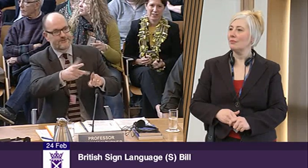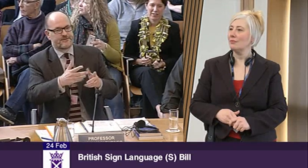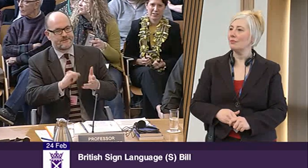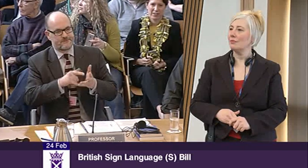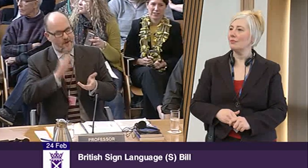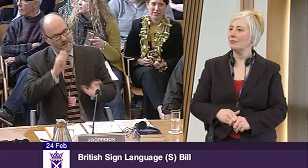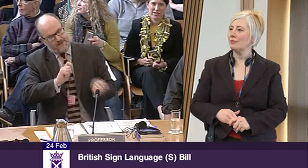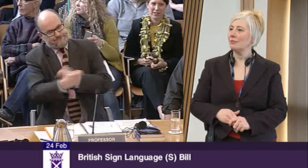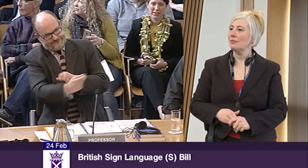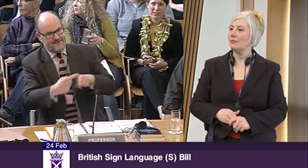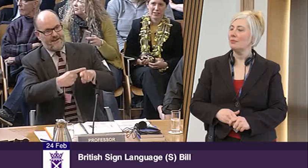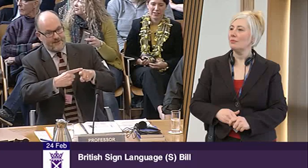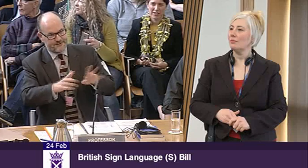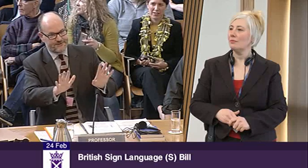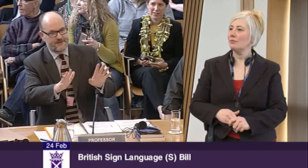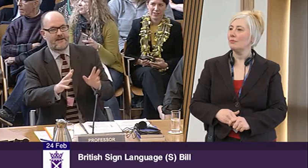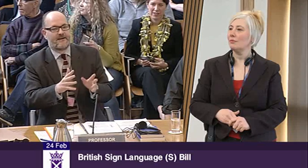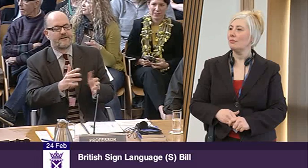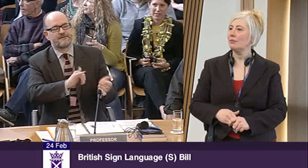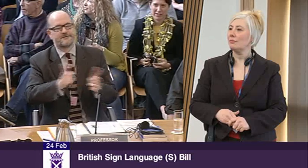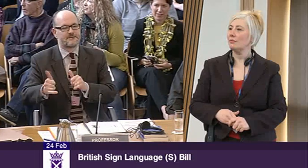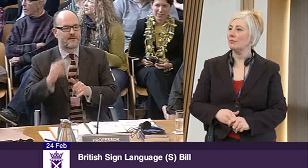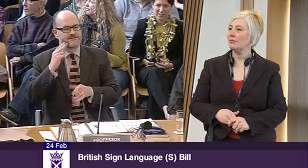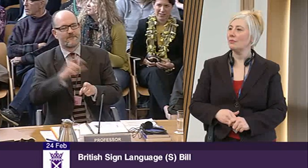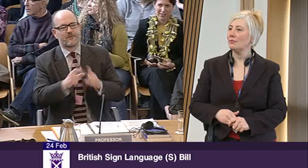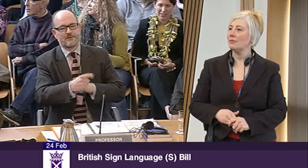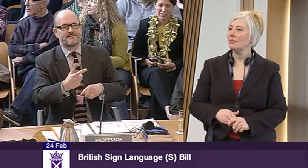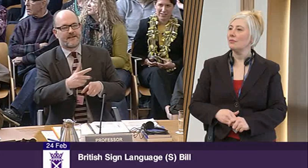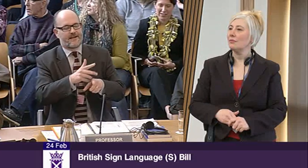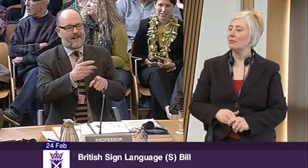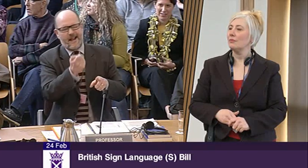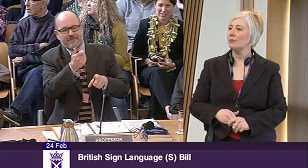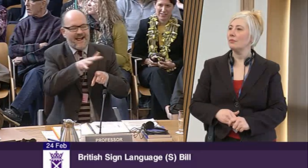language is English, I will switch back to using English. Sometimes the deaf community